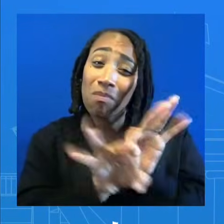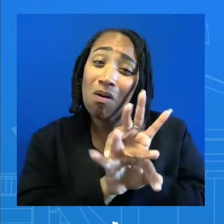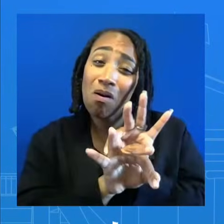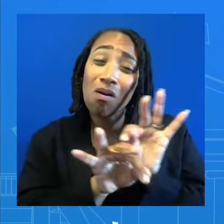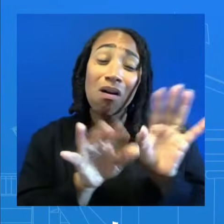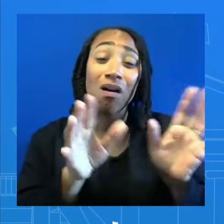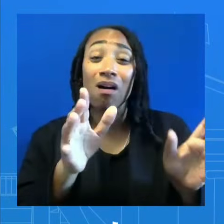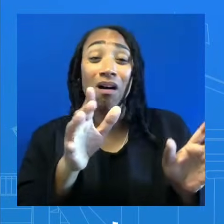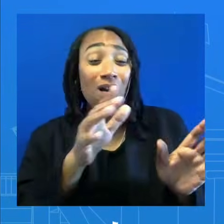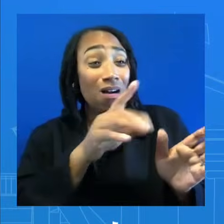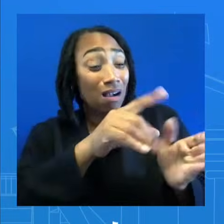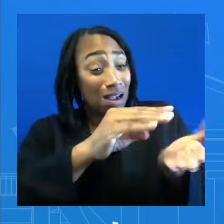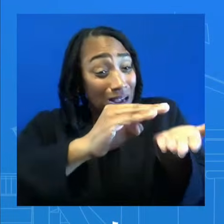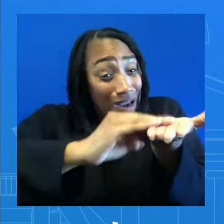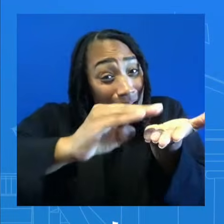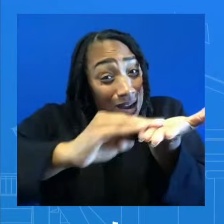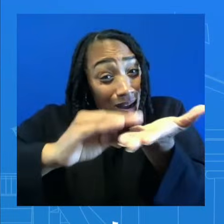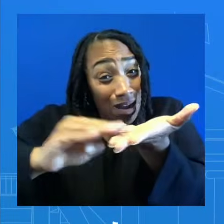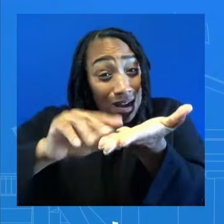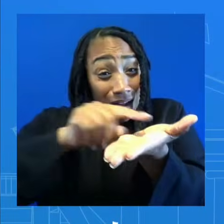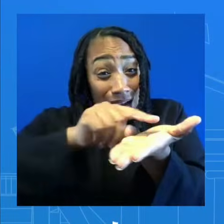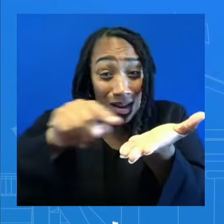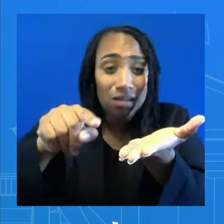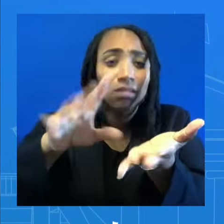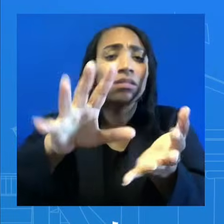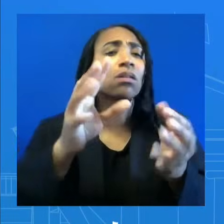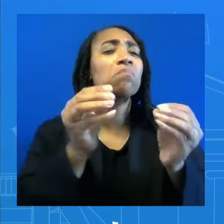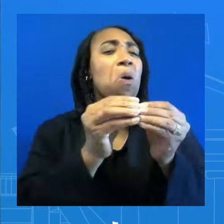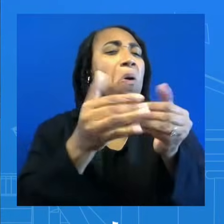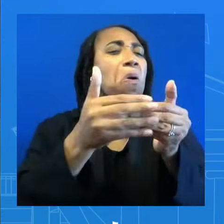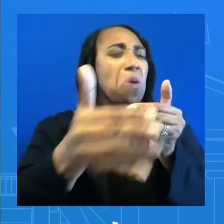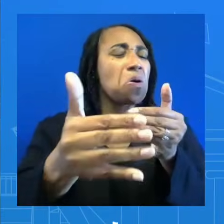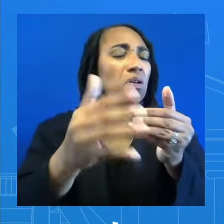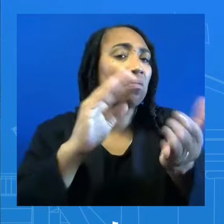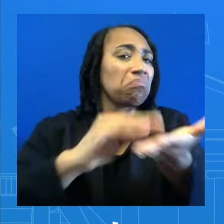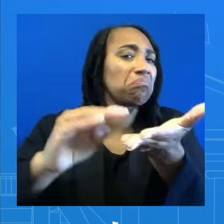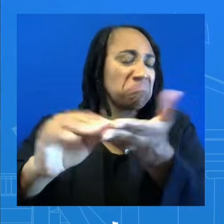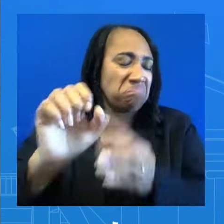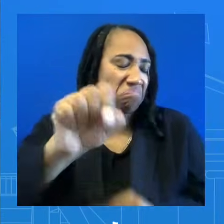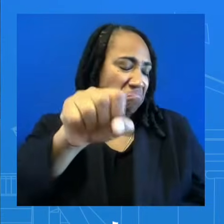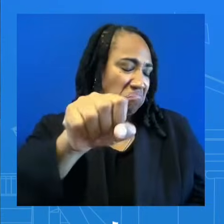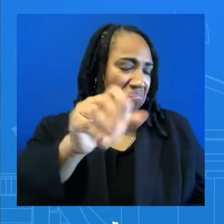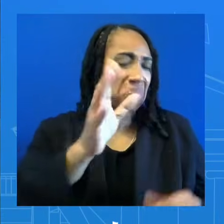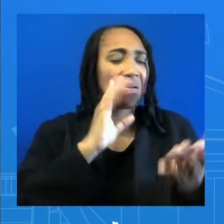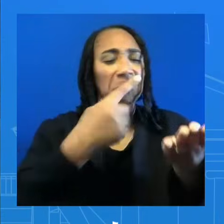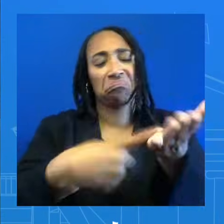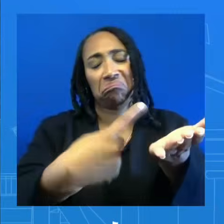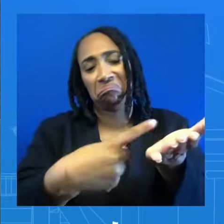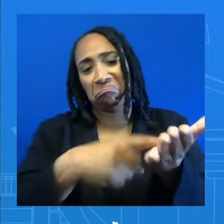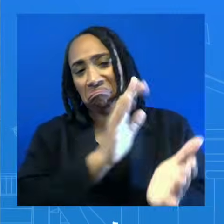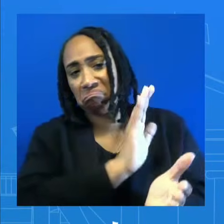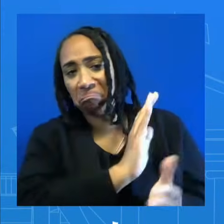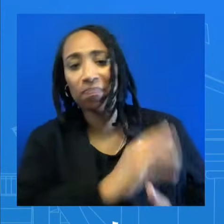And we'll have more to share and certainly more to speak to. The Press: Was she right that the White House was boxed out of the process -- Ms. Jean-Pierre: I -- I -- The Press: -- in reaching that decision? Ms. Jean-Pierre: What I can say is that